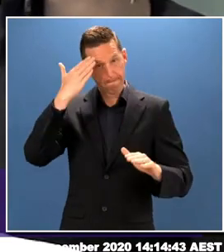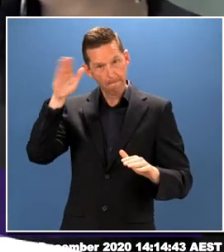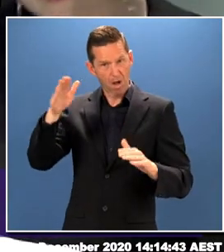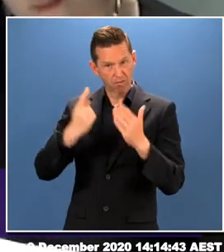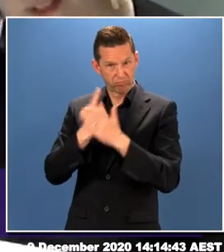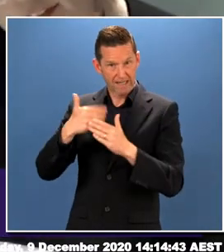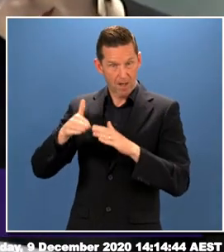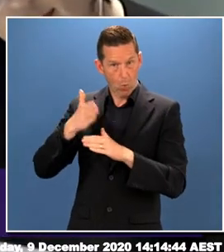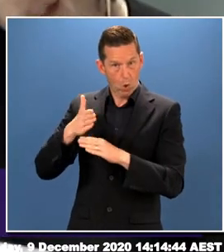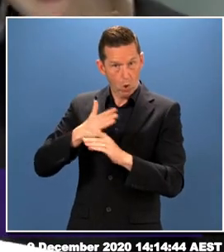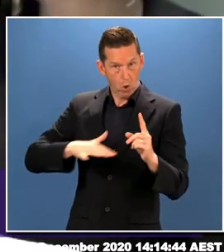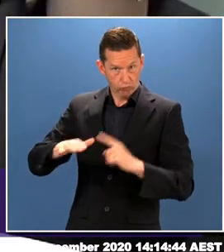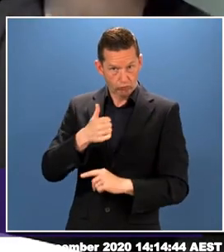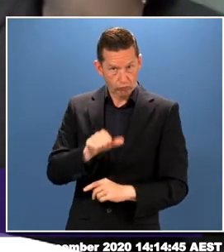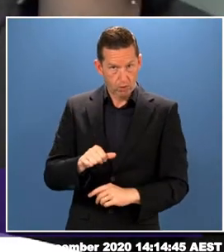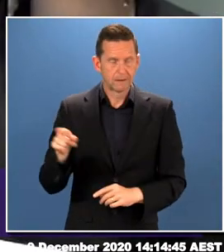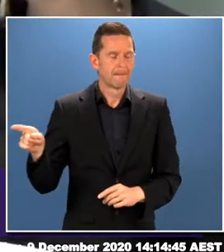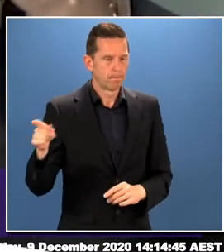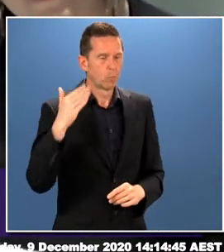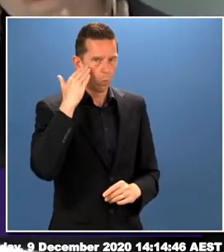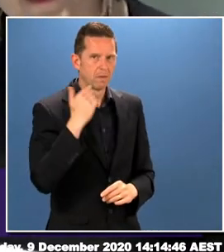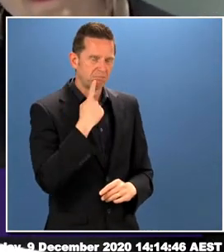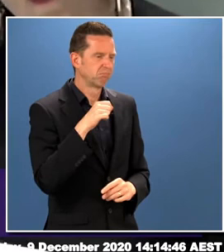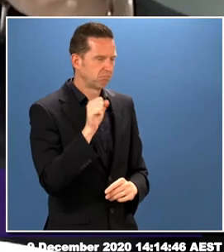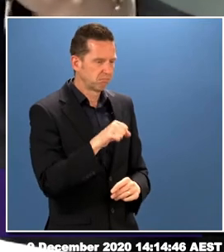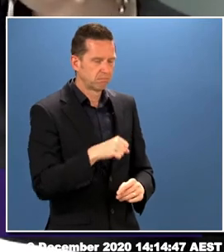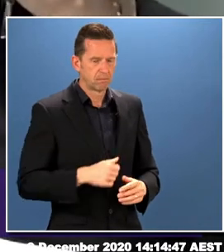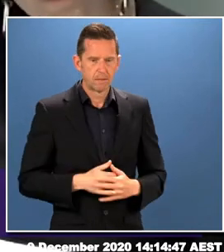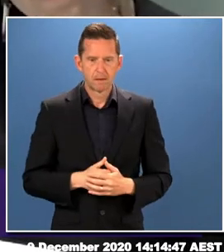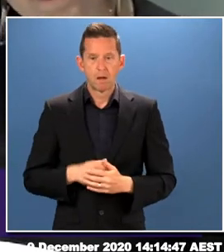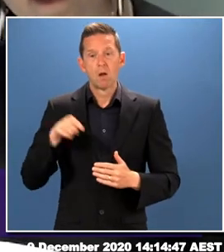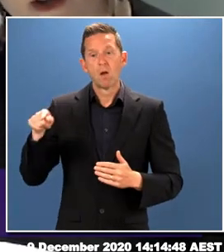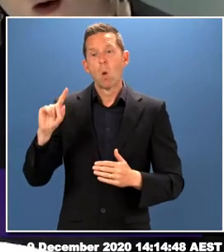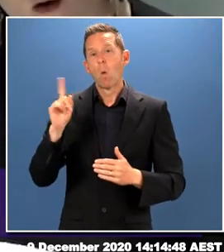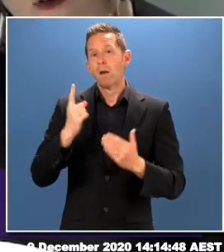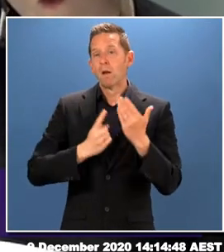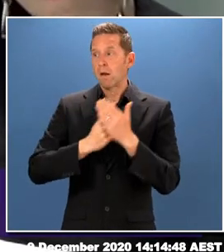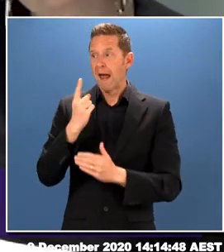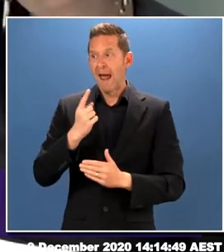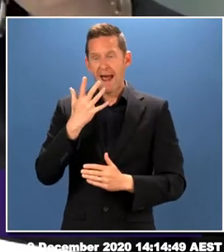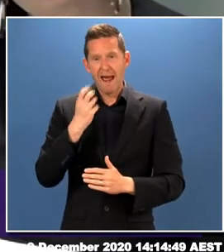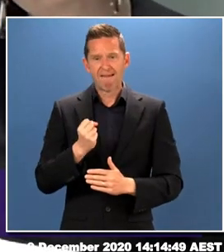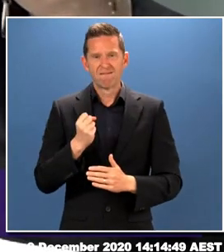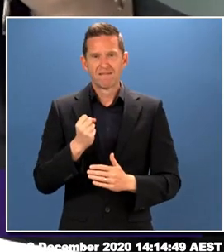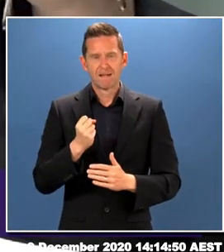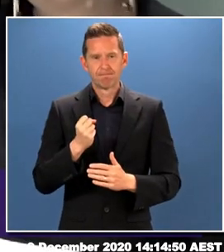Yes, absolutely. Certainly it was this constant navigation of what they could talk to